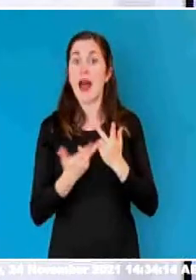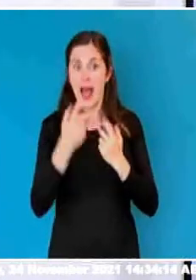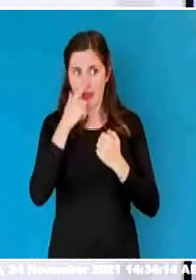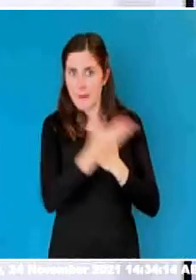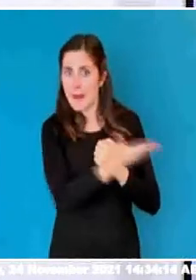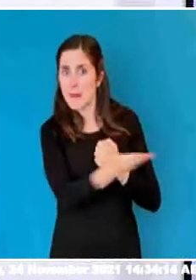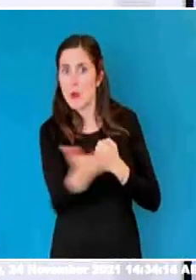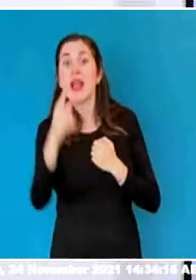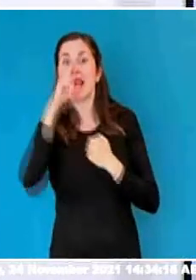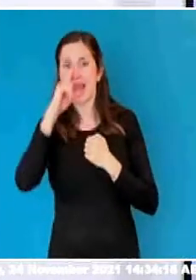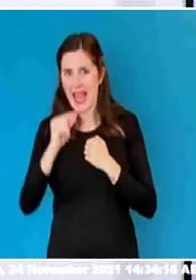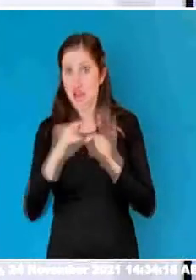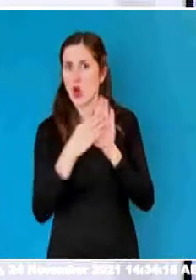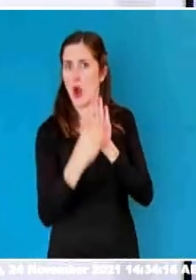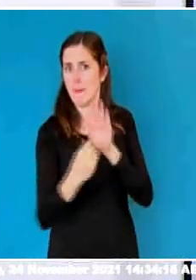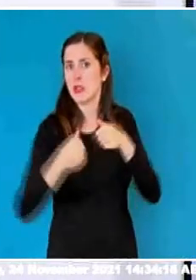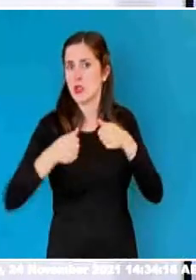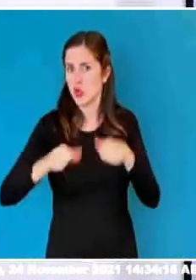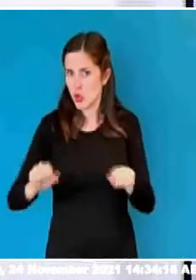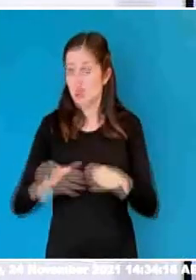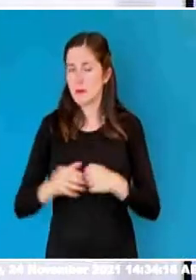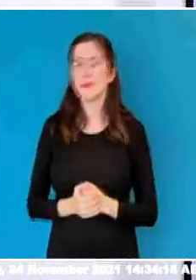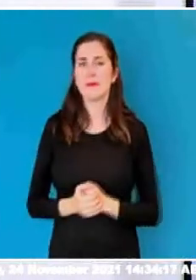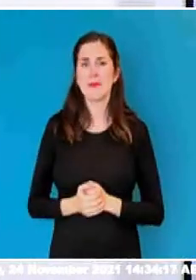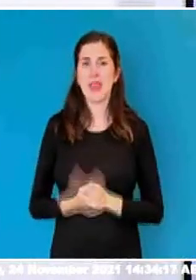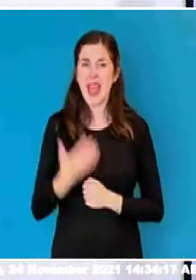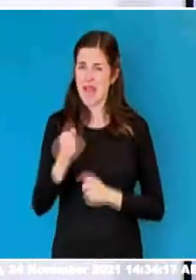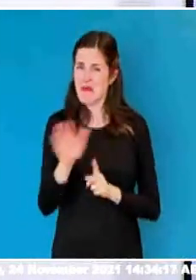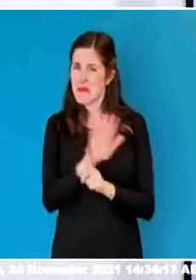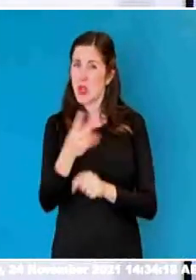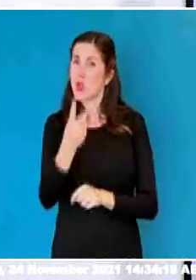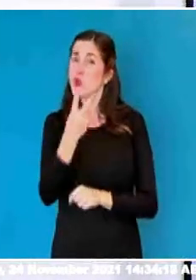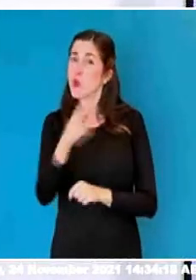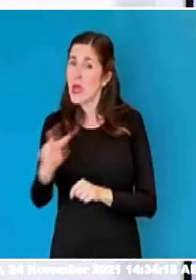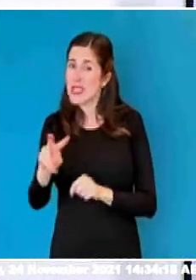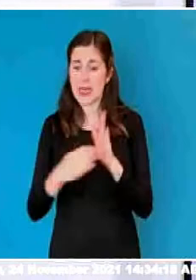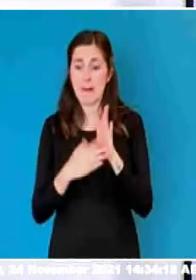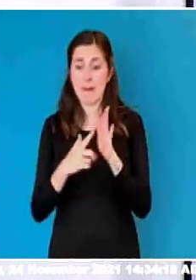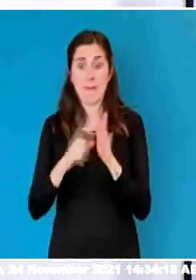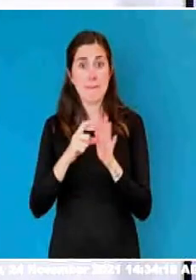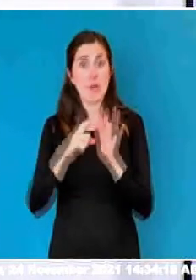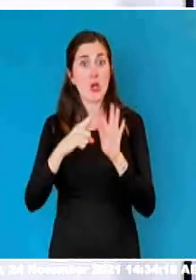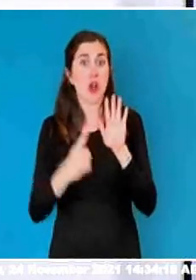There are about 20 model codes of practice that have been published to date?